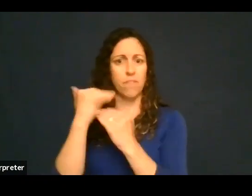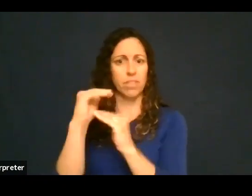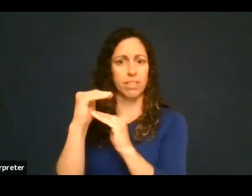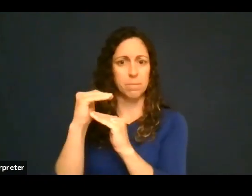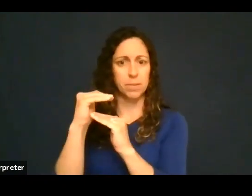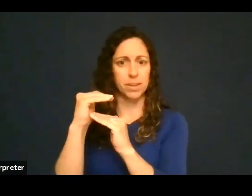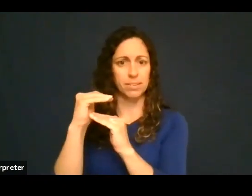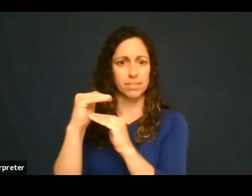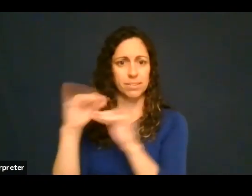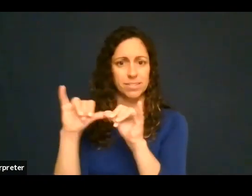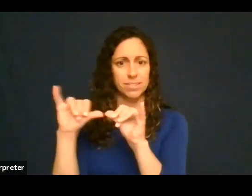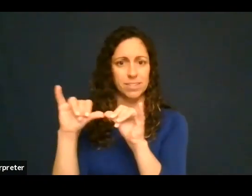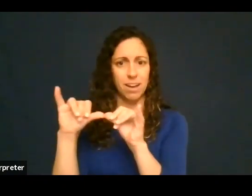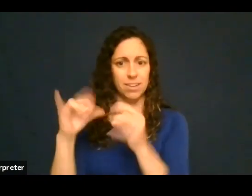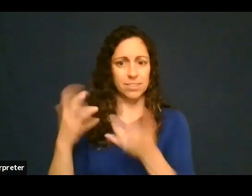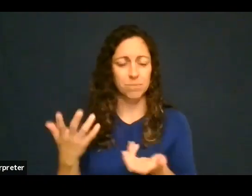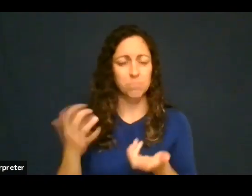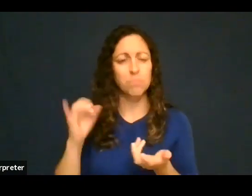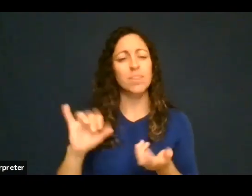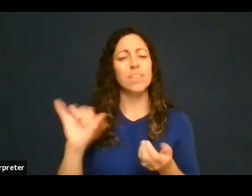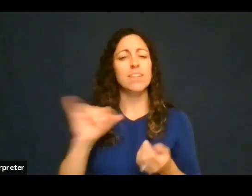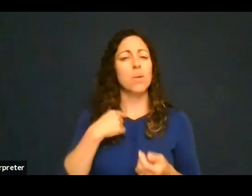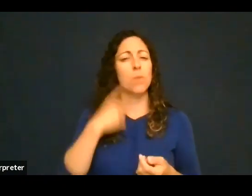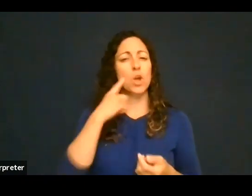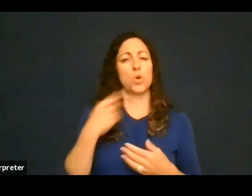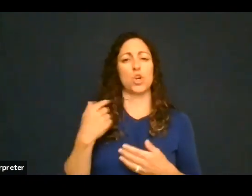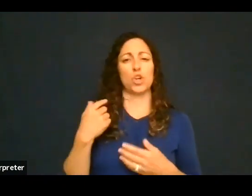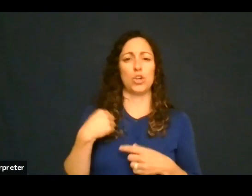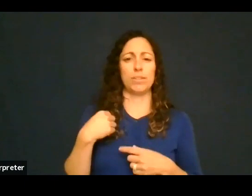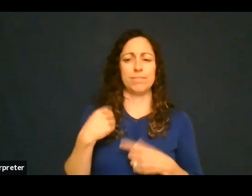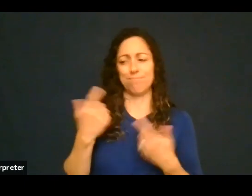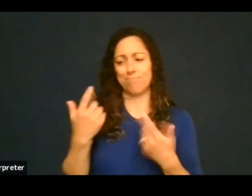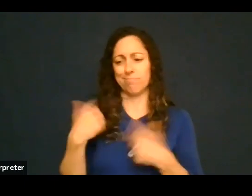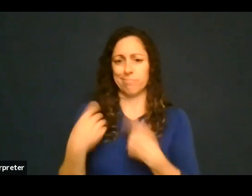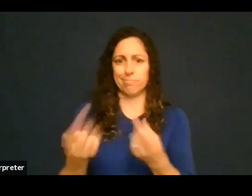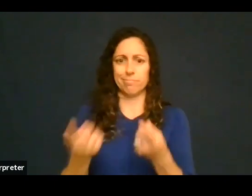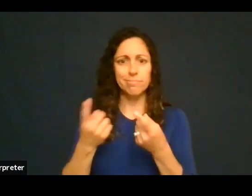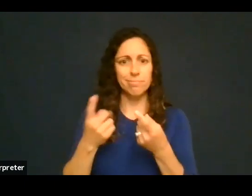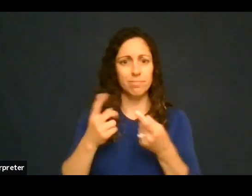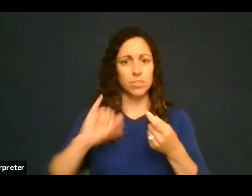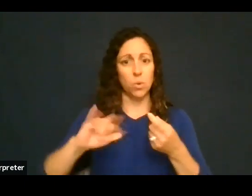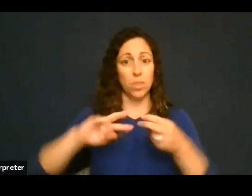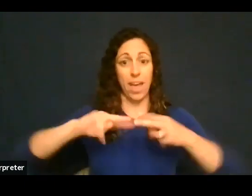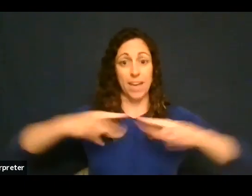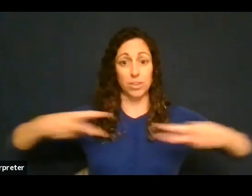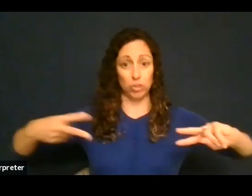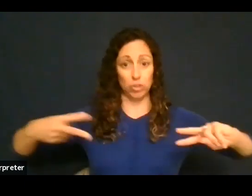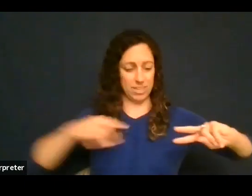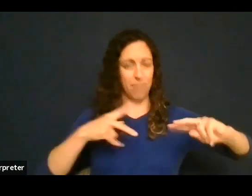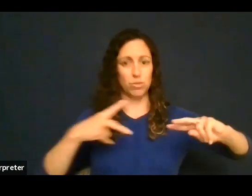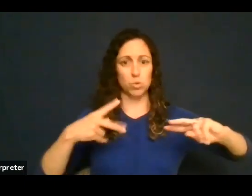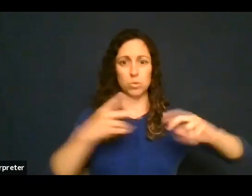to split genes up and hope that they recombine accurately in cells. And so there's a lot of work going on around the formation